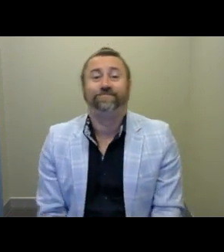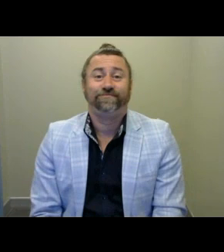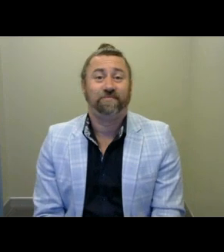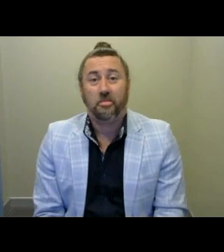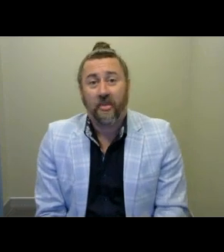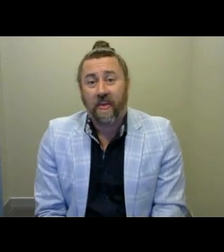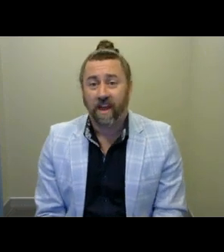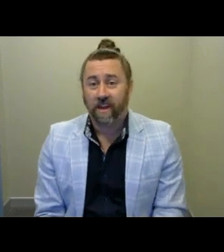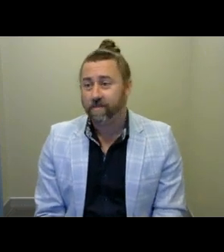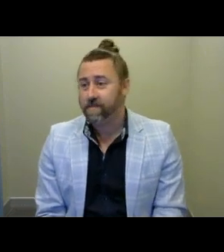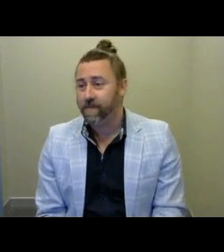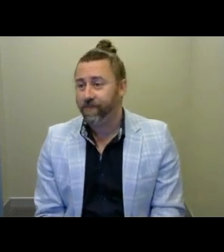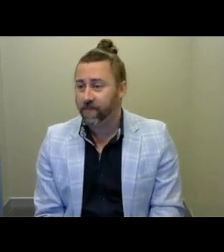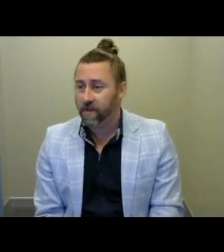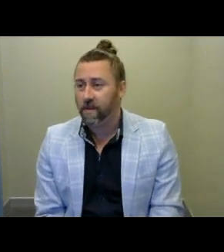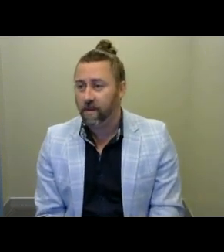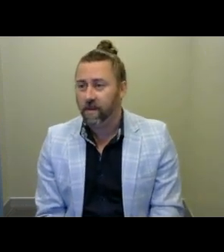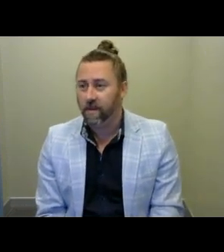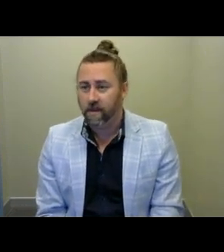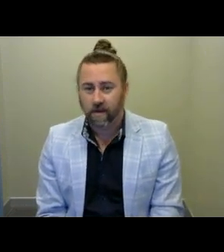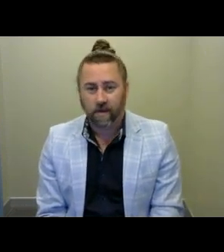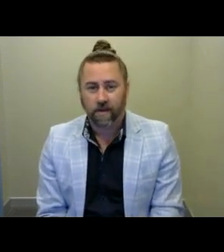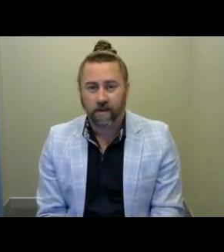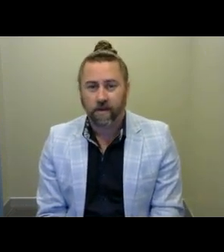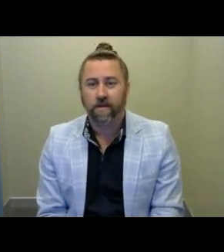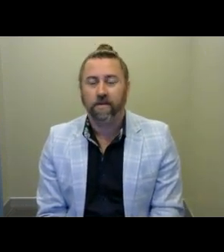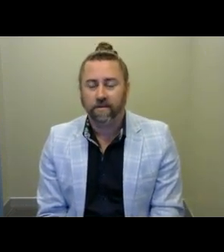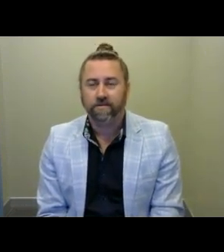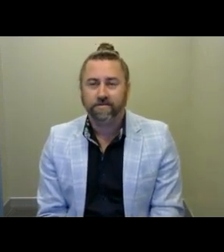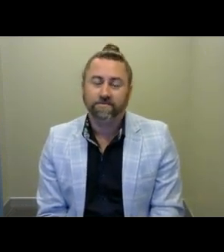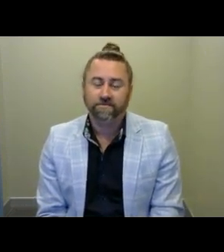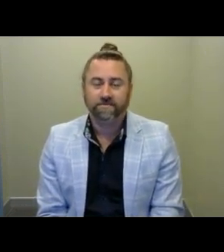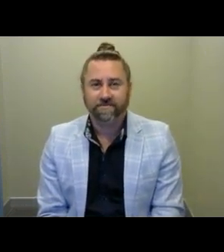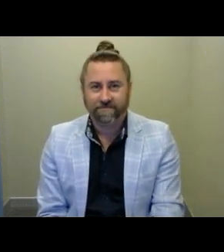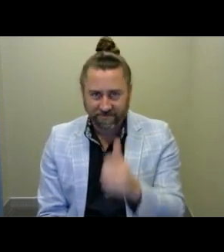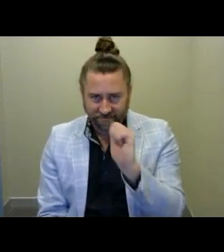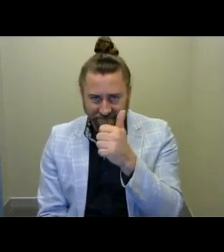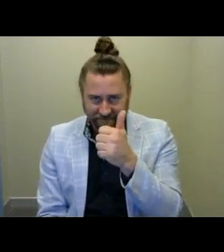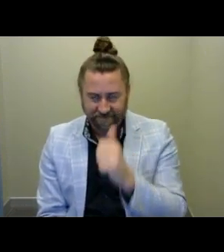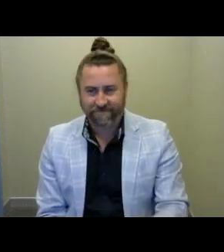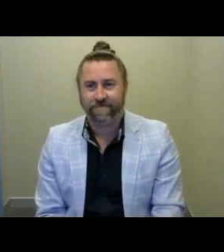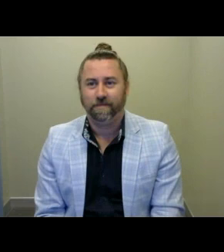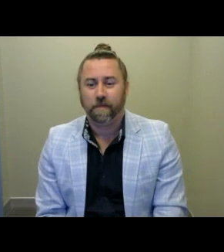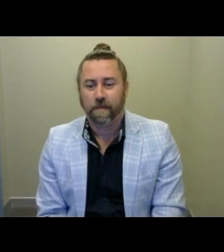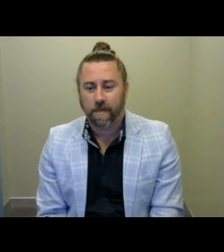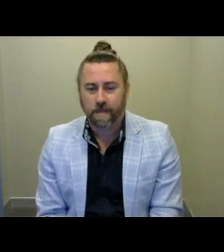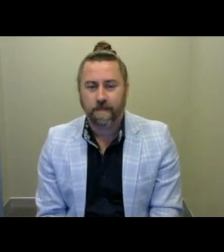or live captioning on the screen during the polls as they do tend to take over.